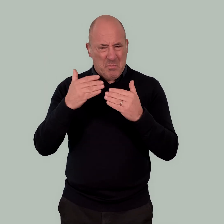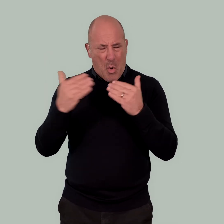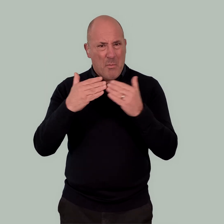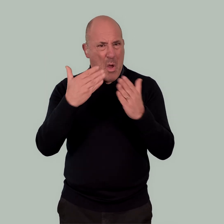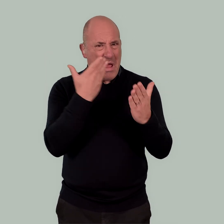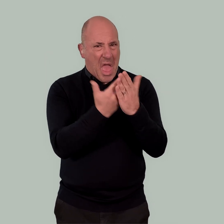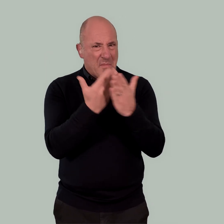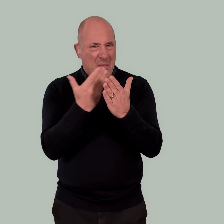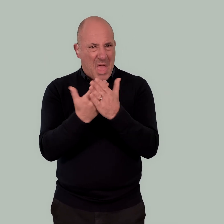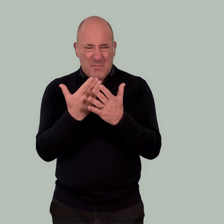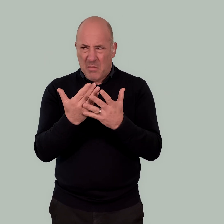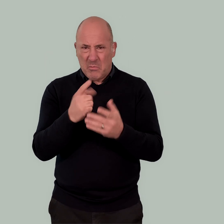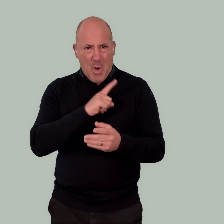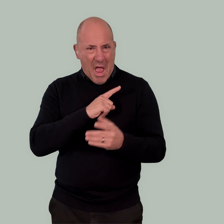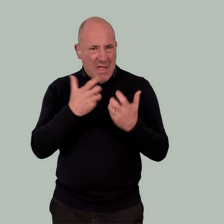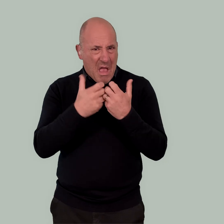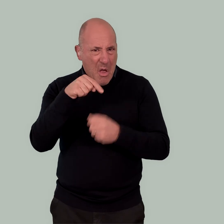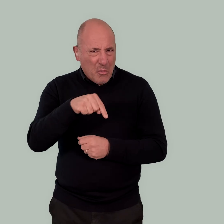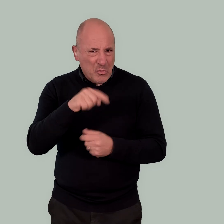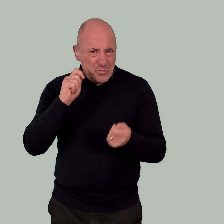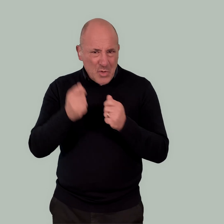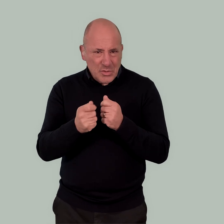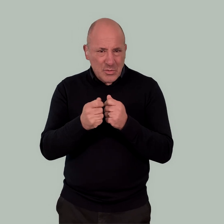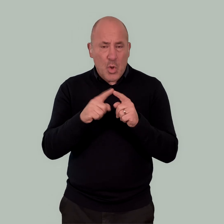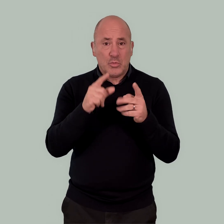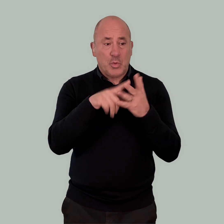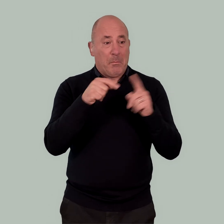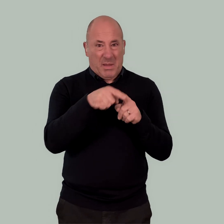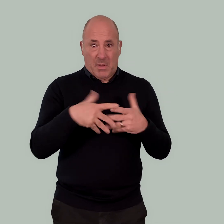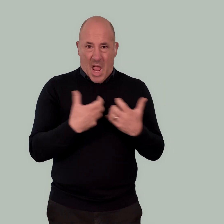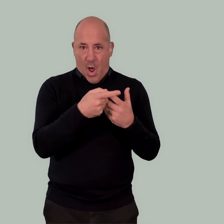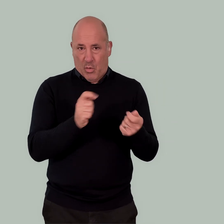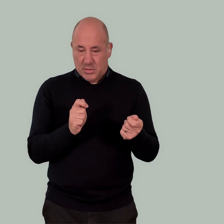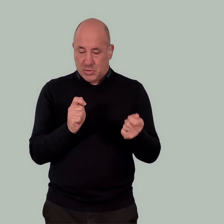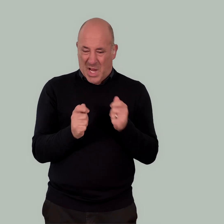have contributed to the rising number of PIP claimants,